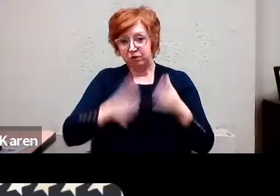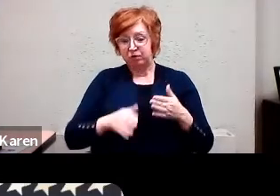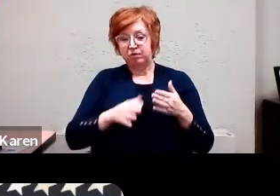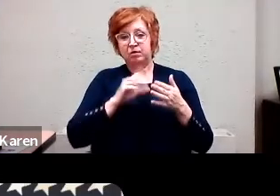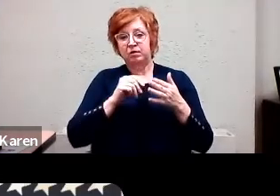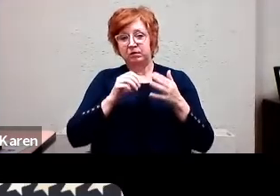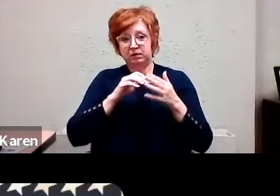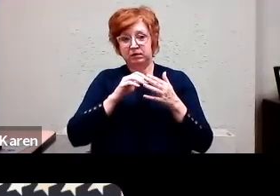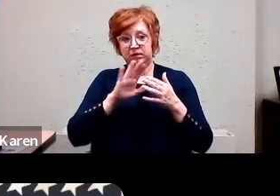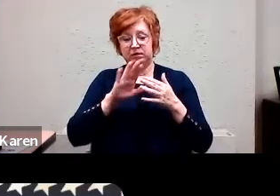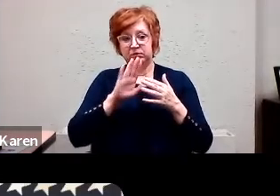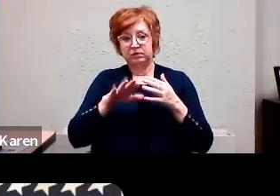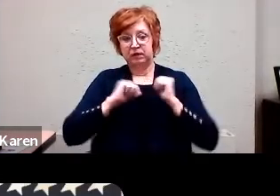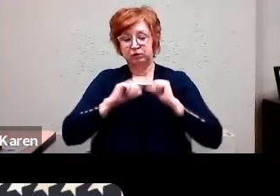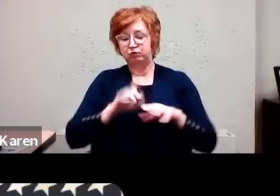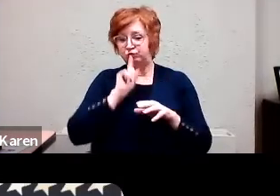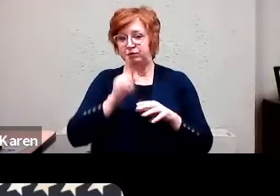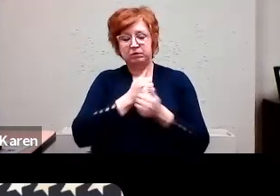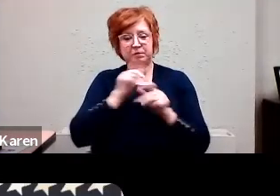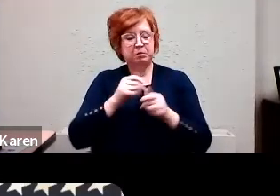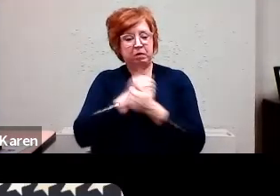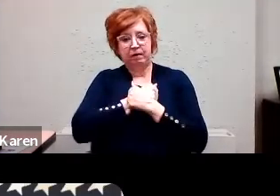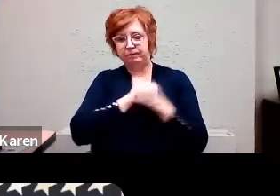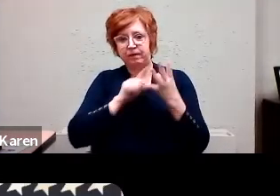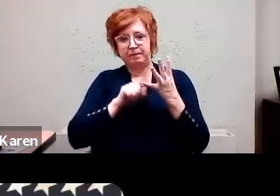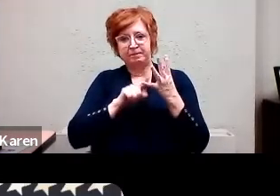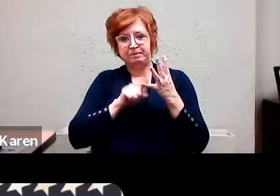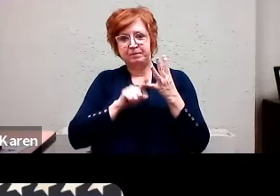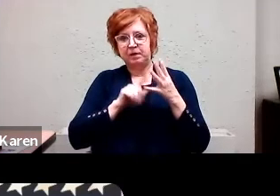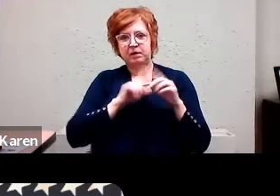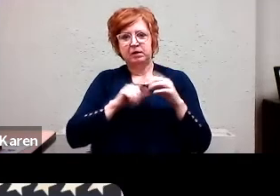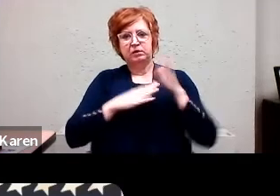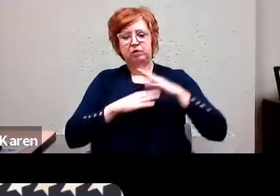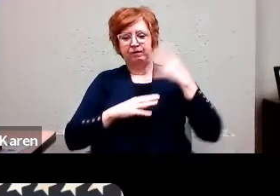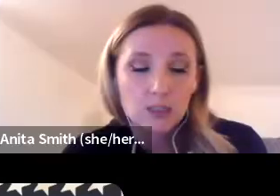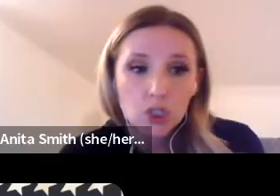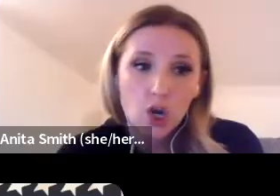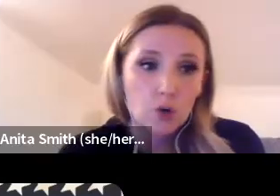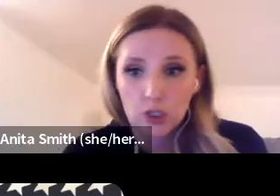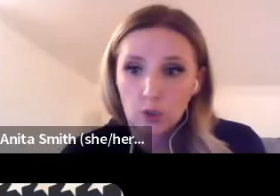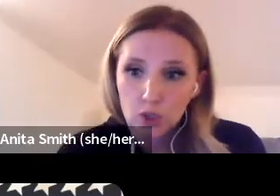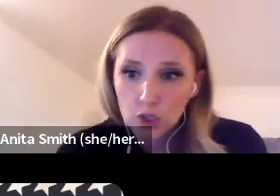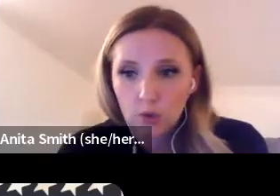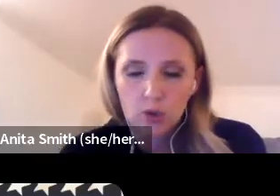So those shows were our top sellers. And I tell you that not because that's what shows you should do,